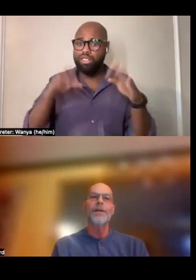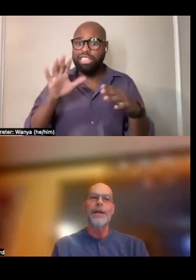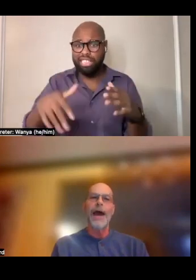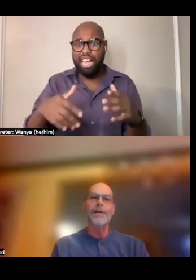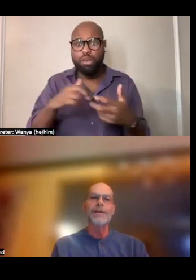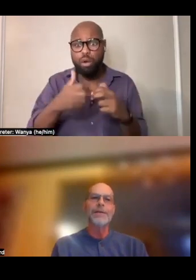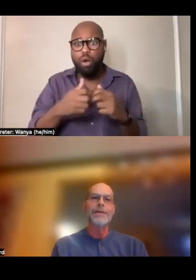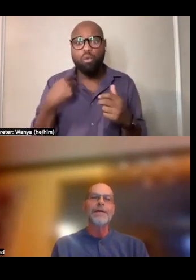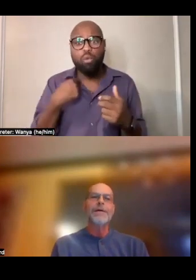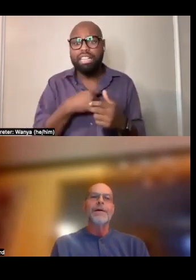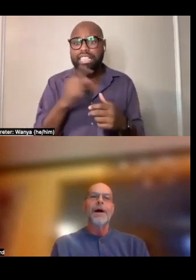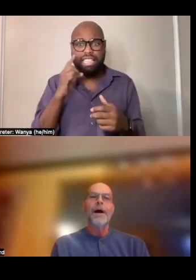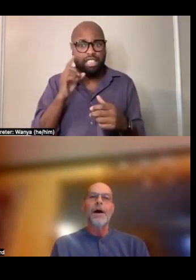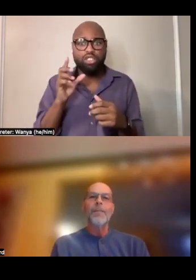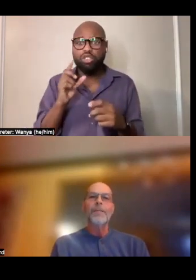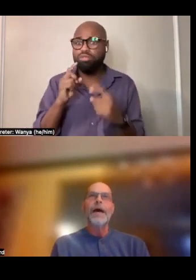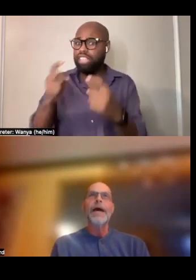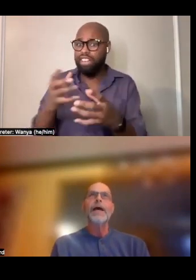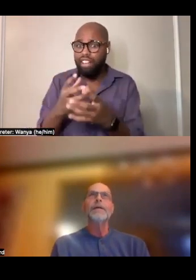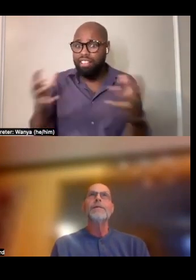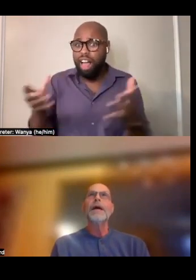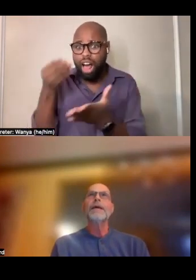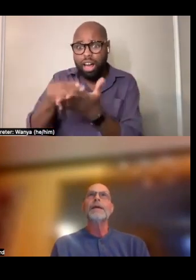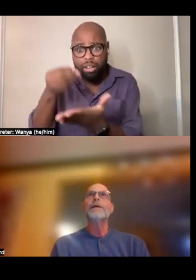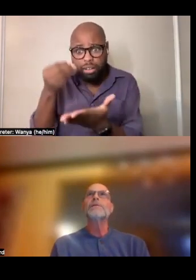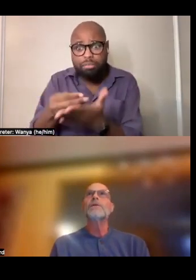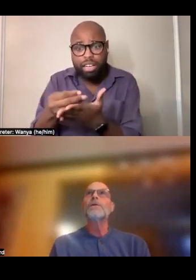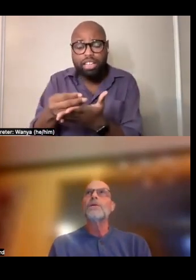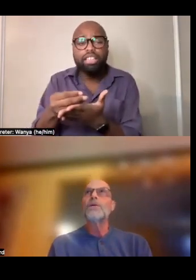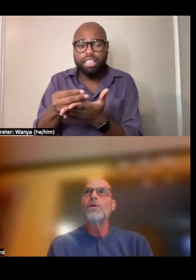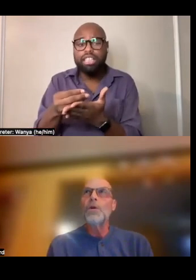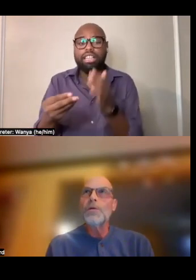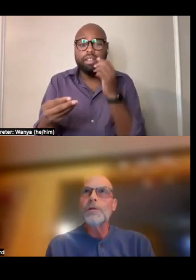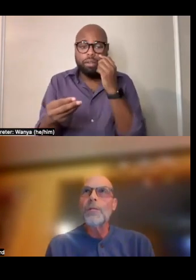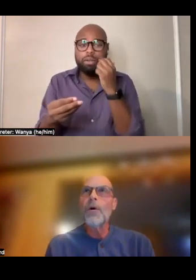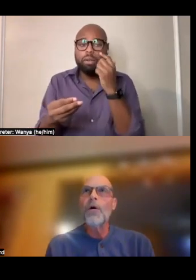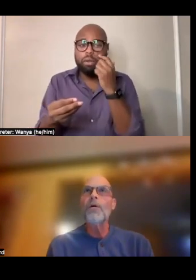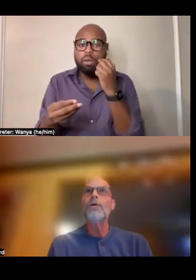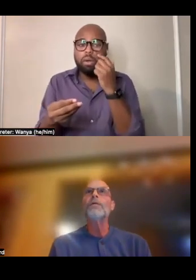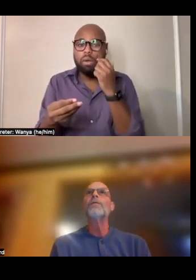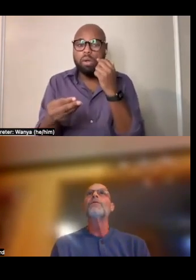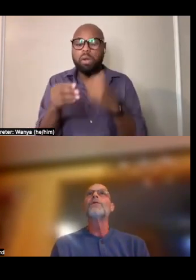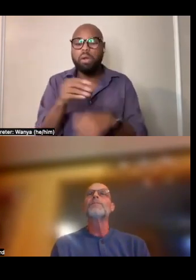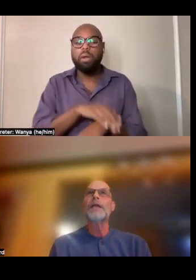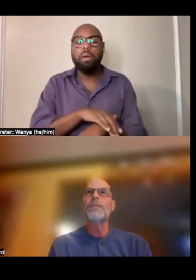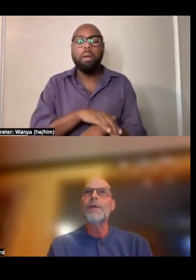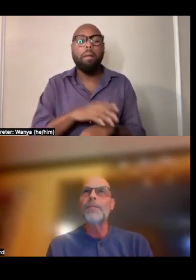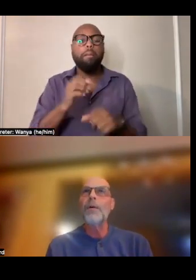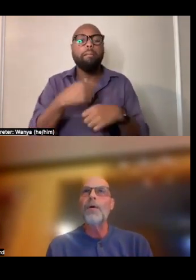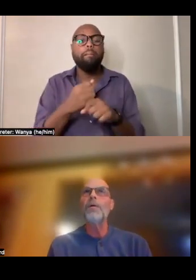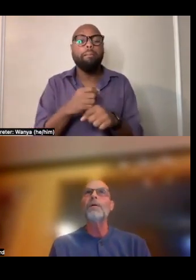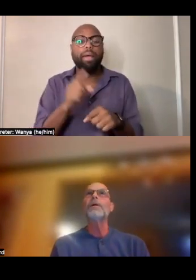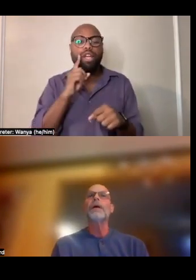money at and make it as usable for as many people.